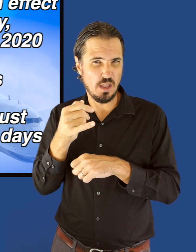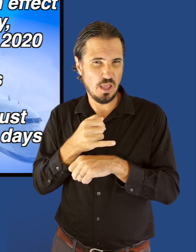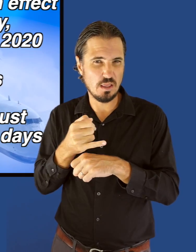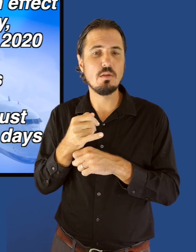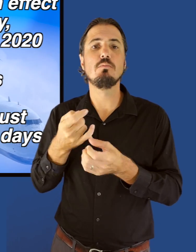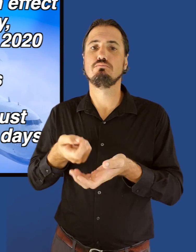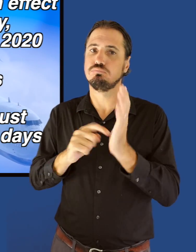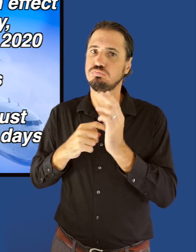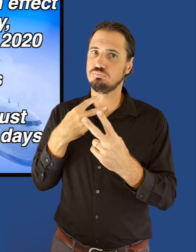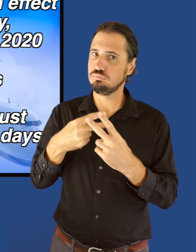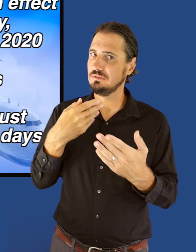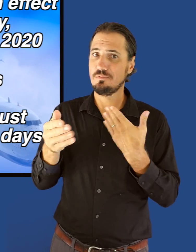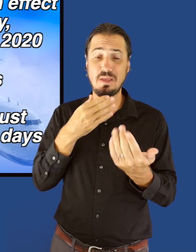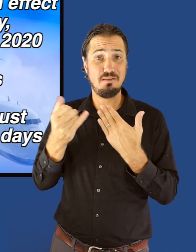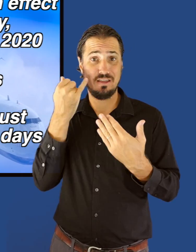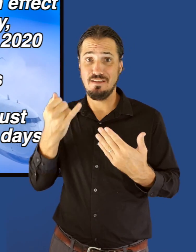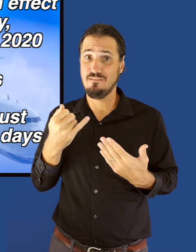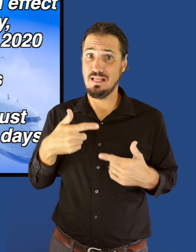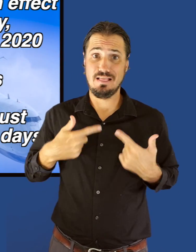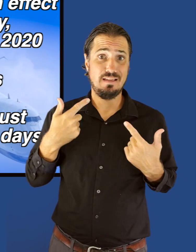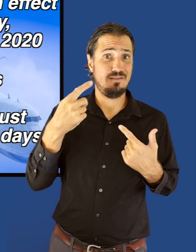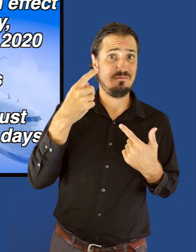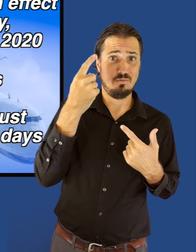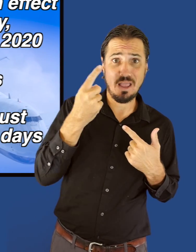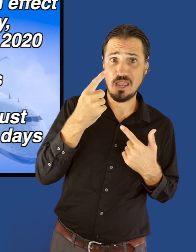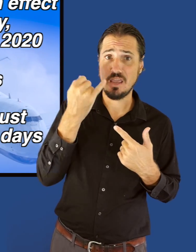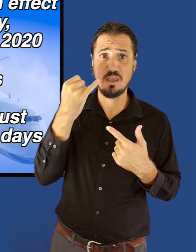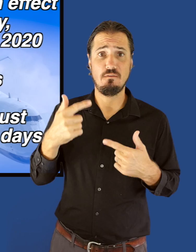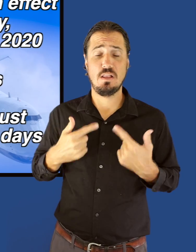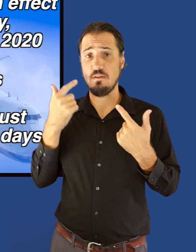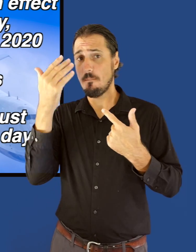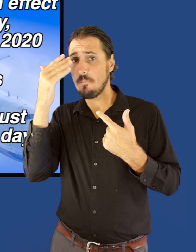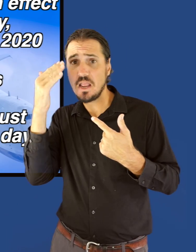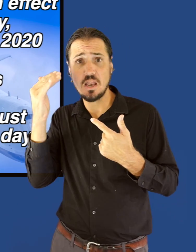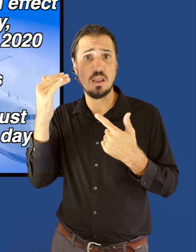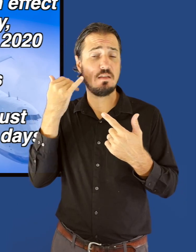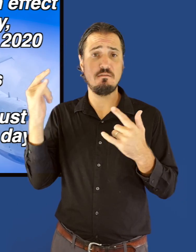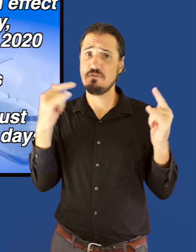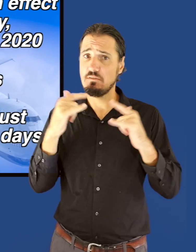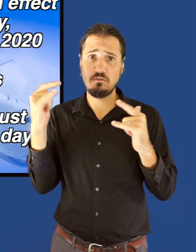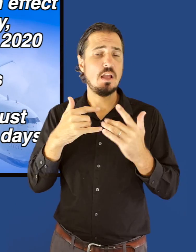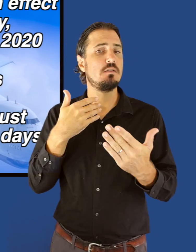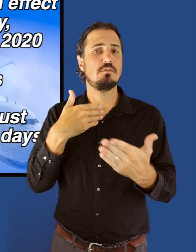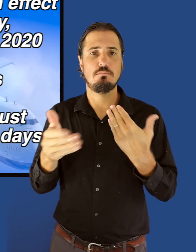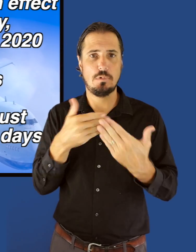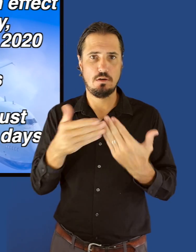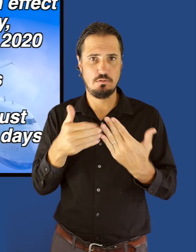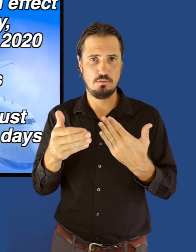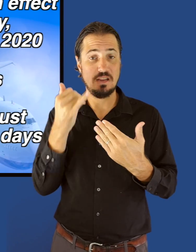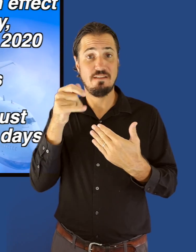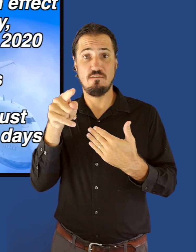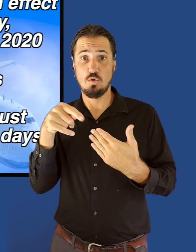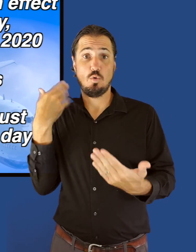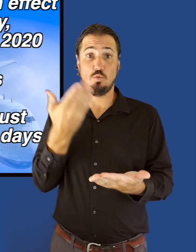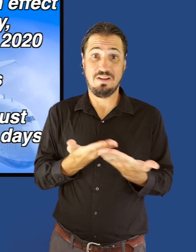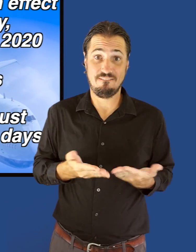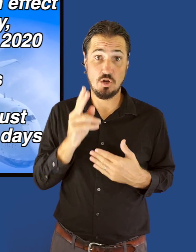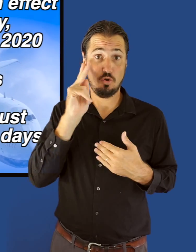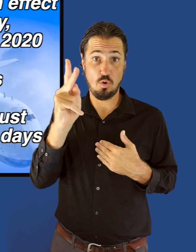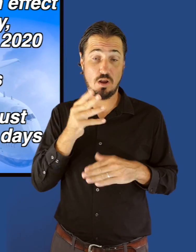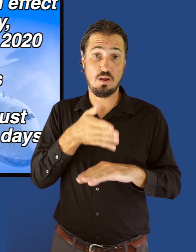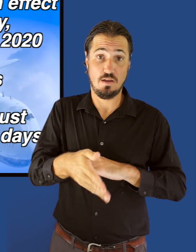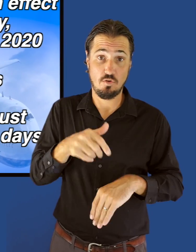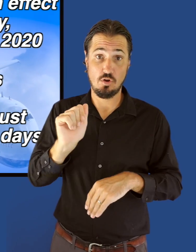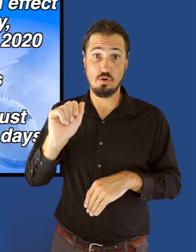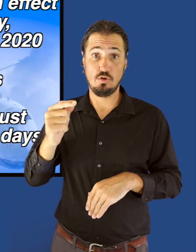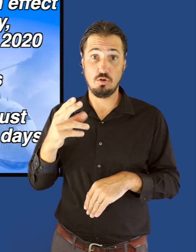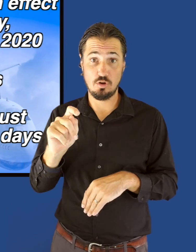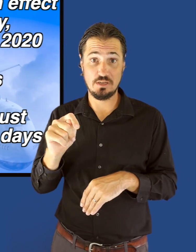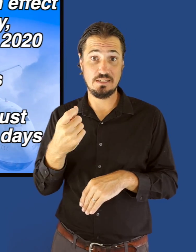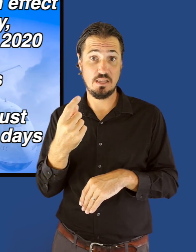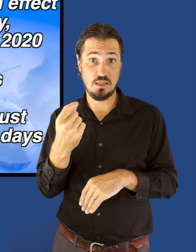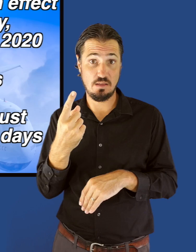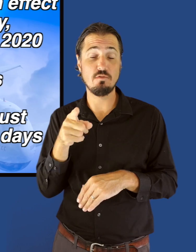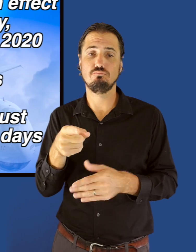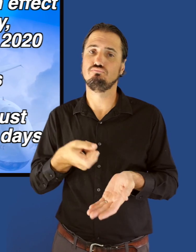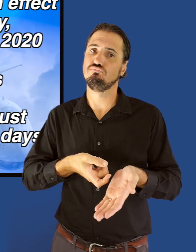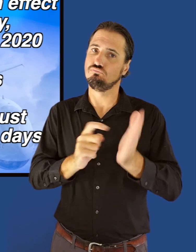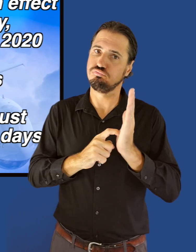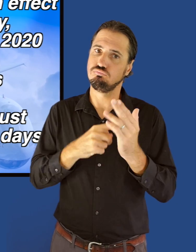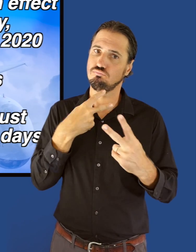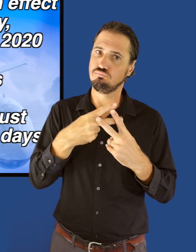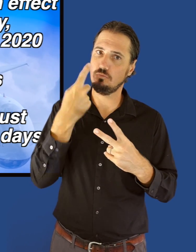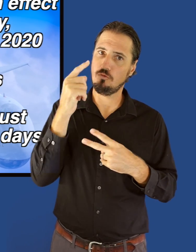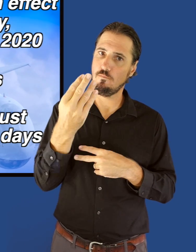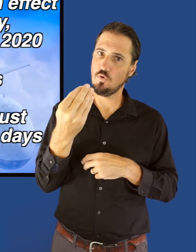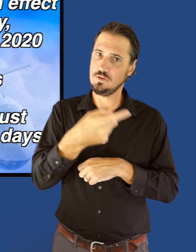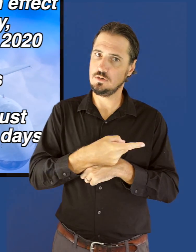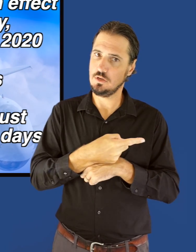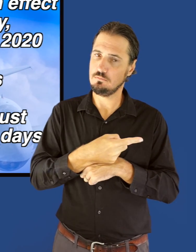resident or visitor. Regardless of whether you came from the mainland, or O‘ahu, or another neighbor island. If you arrive here on Kaua‘i after August 11, you will be required to quarantine for 14 days.